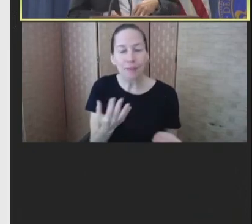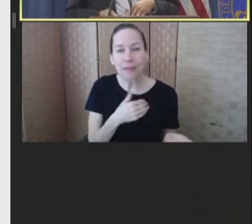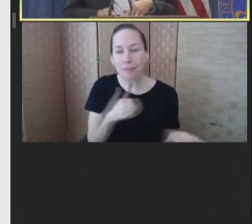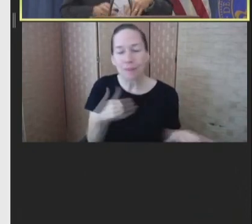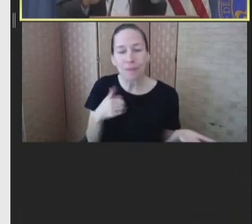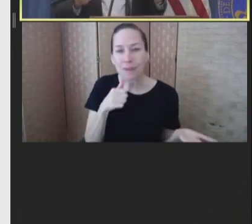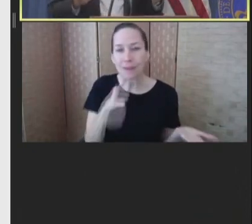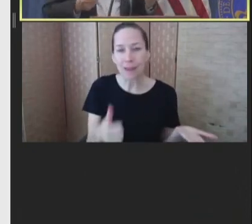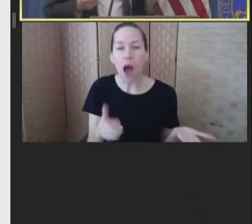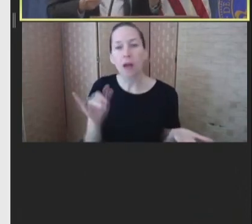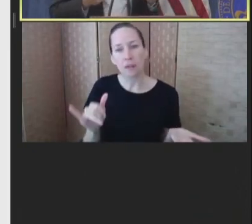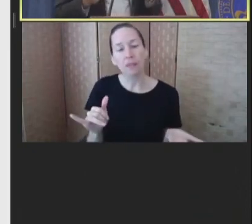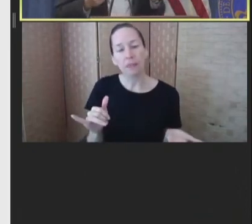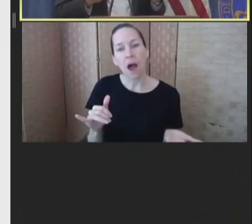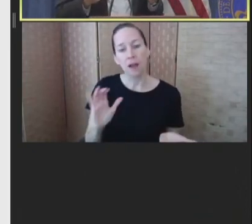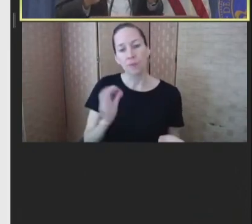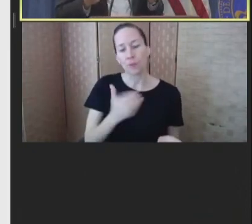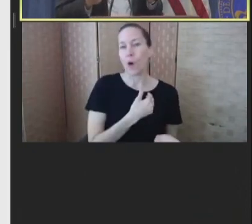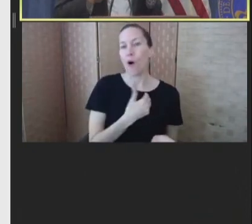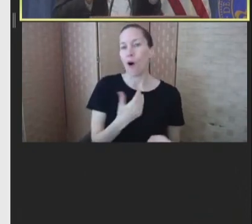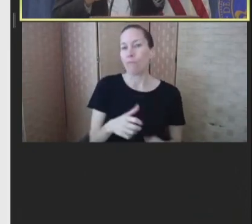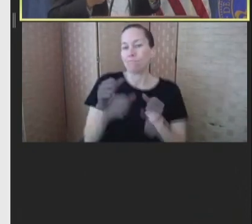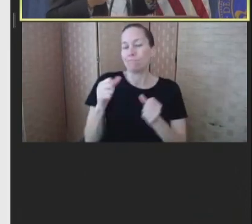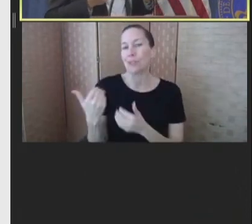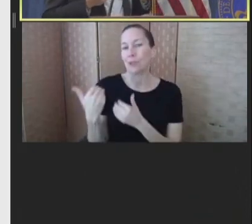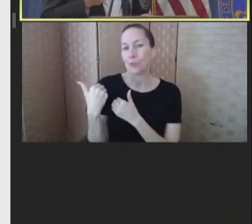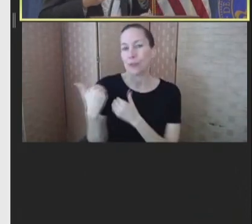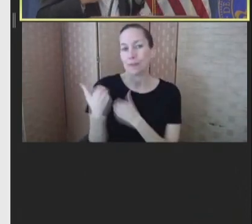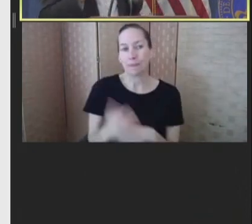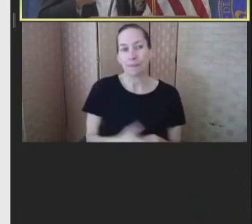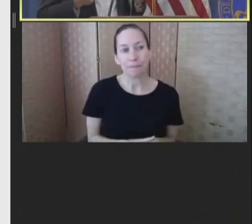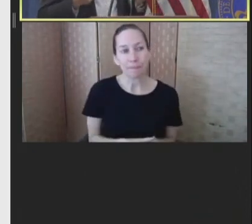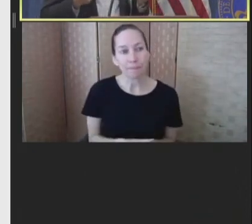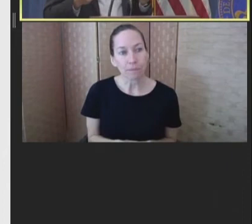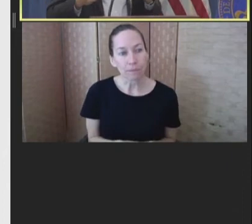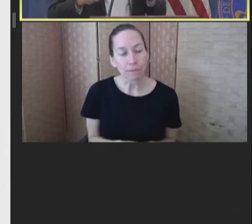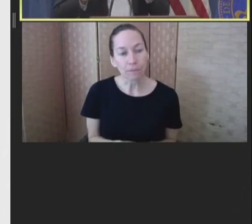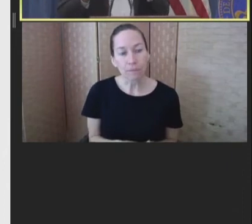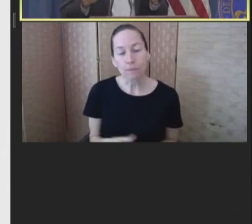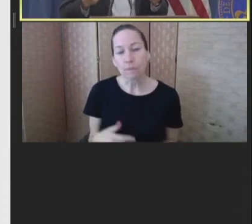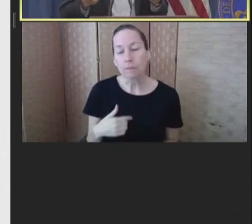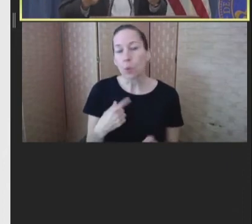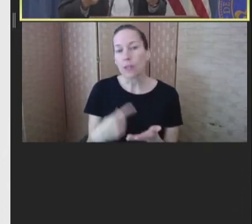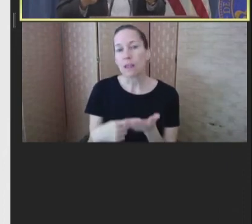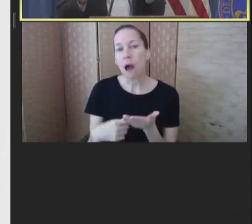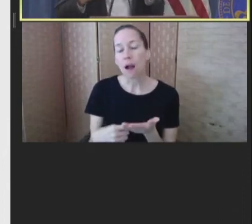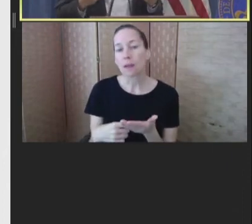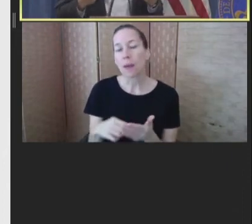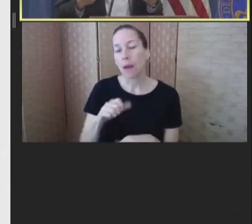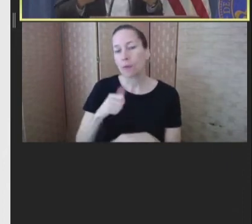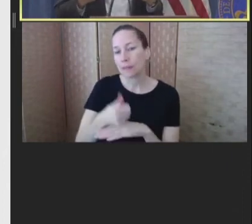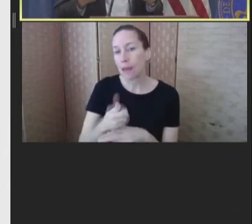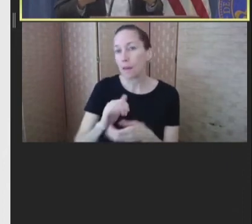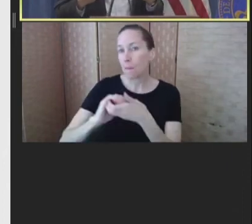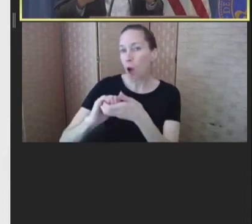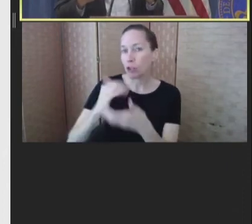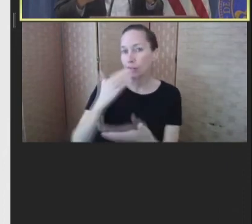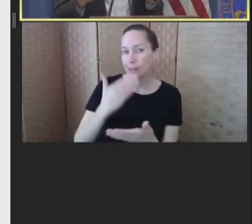So these are the three -- I've just, you know, we've talked a lot about, you know, establishing partnerships and establishing trust, and what I'd like to do is try and offer some of